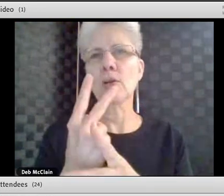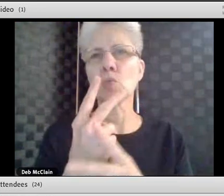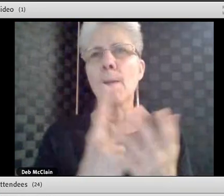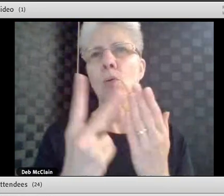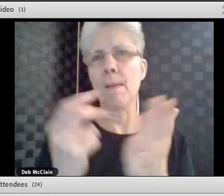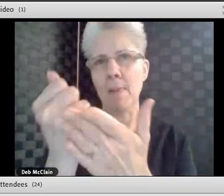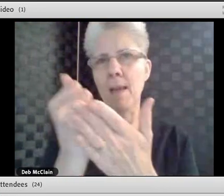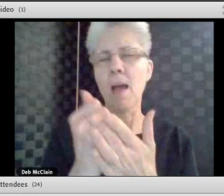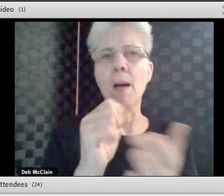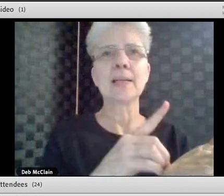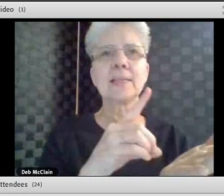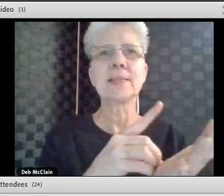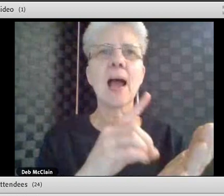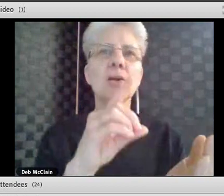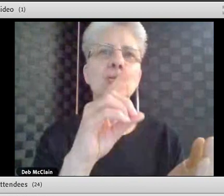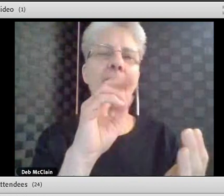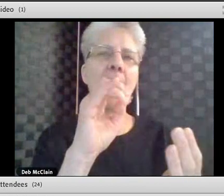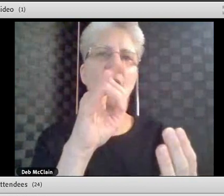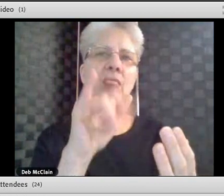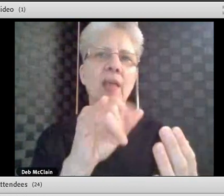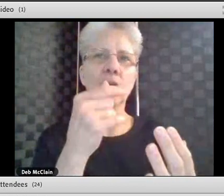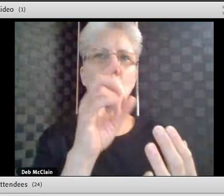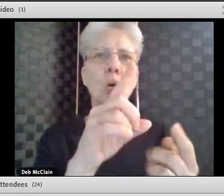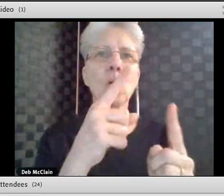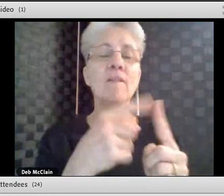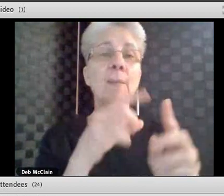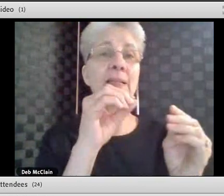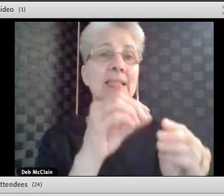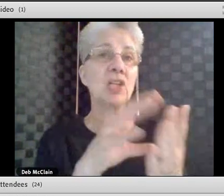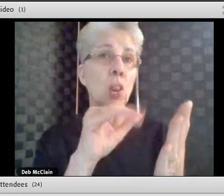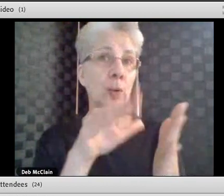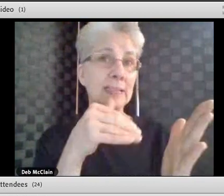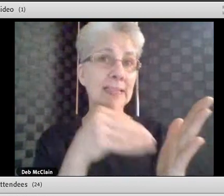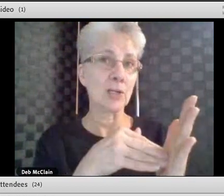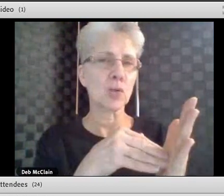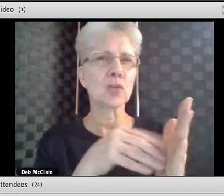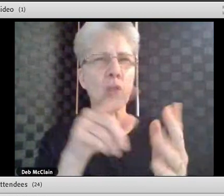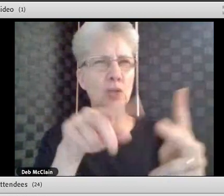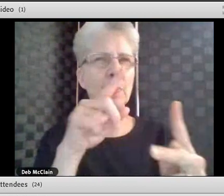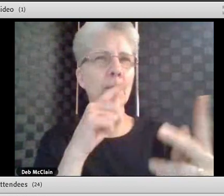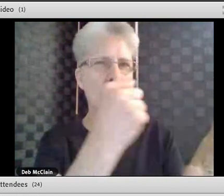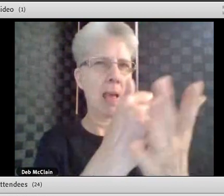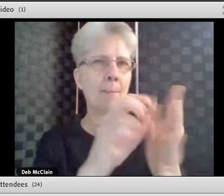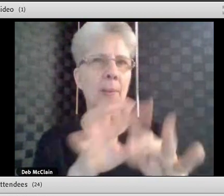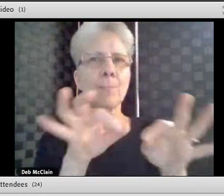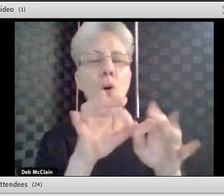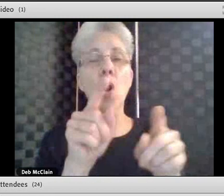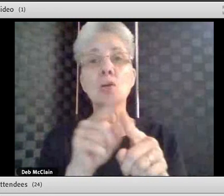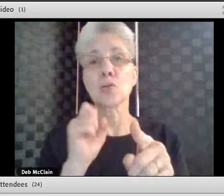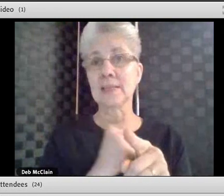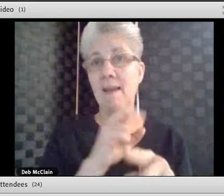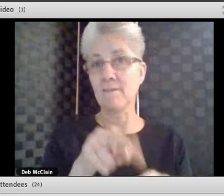which is an online graduate program, and also Dr. Anthony Gould from the Teaching & Learning Center, so those people were very important.